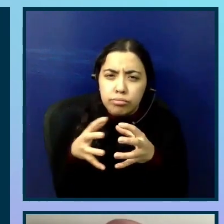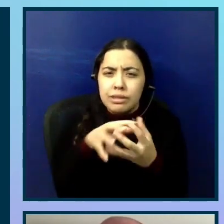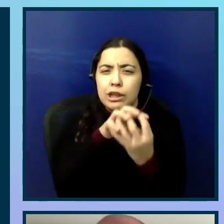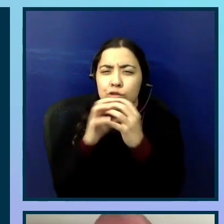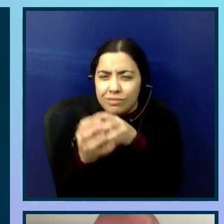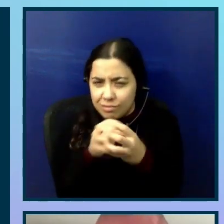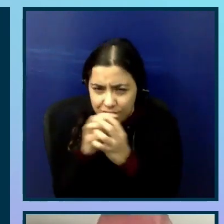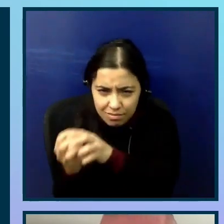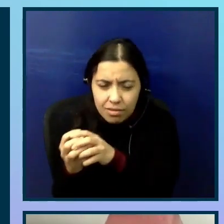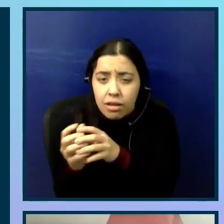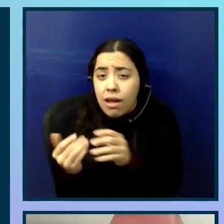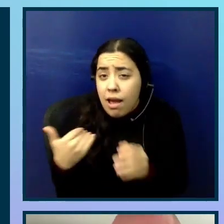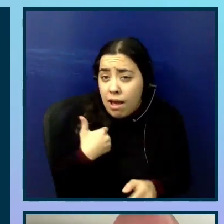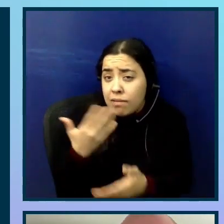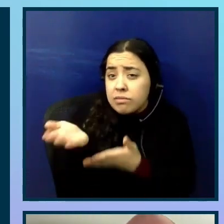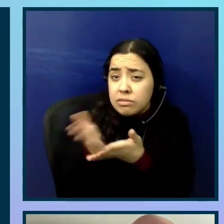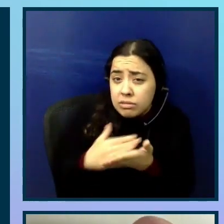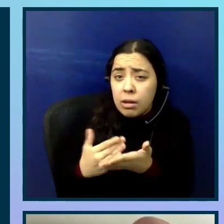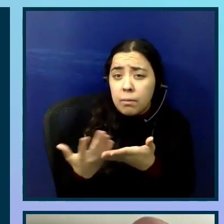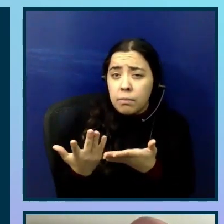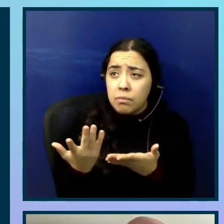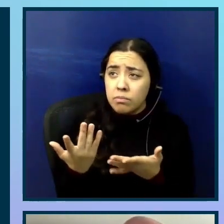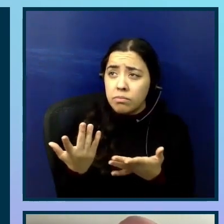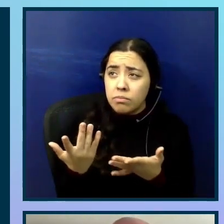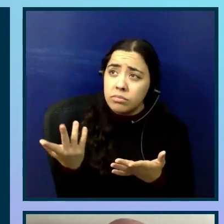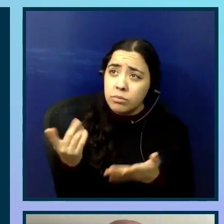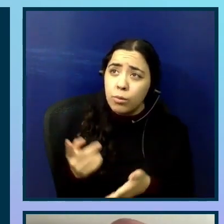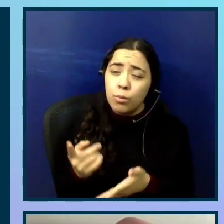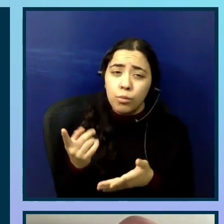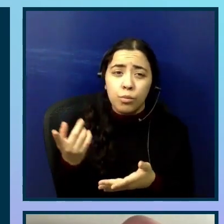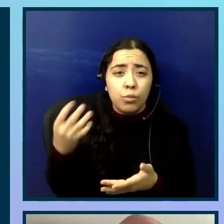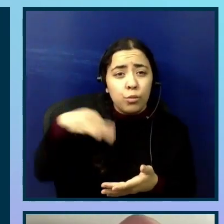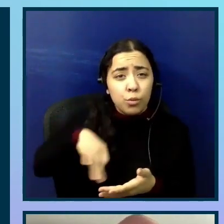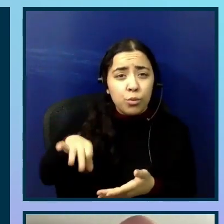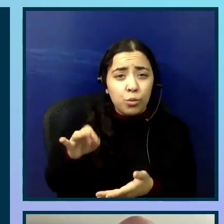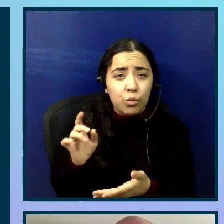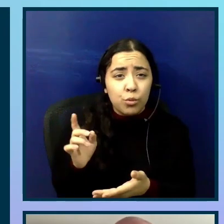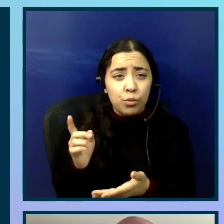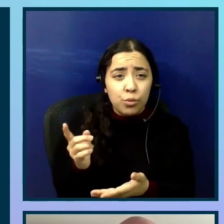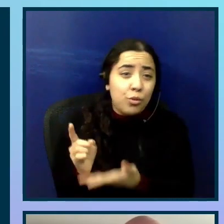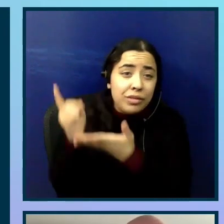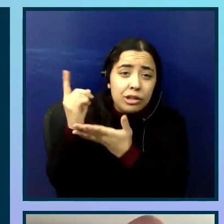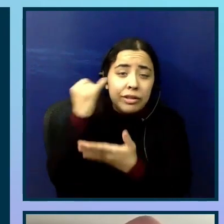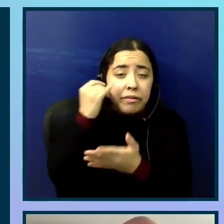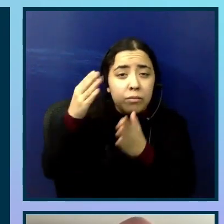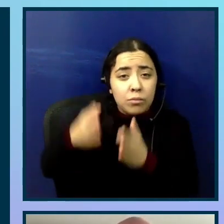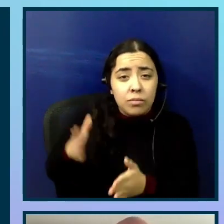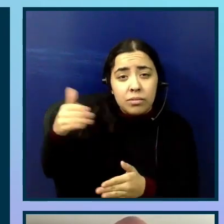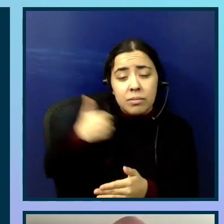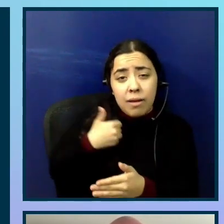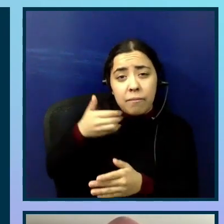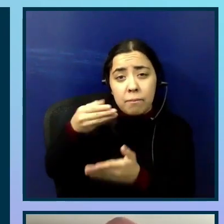there's even privilege to deal with, when people have money and can access things that can help enable them.